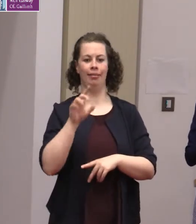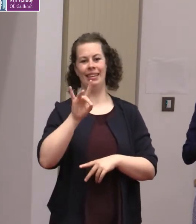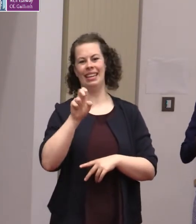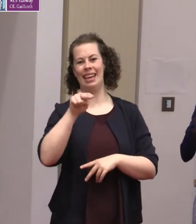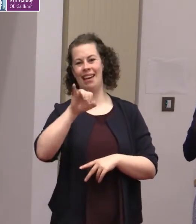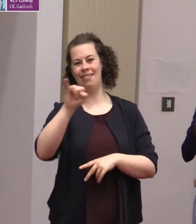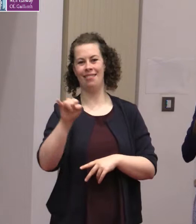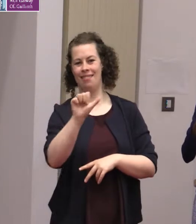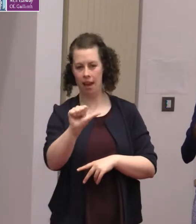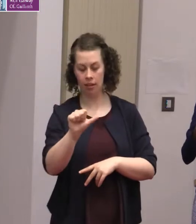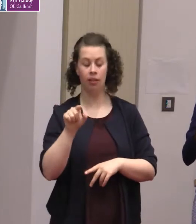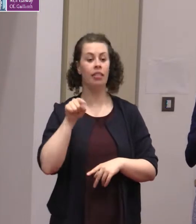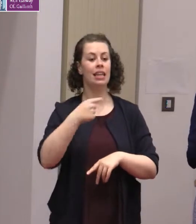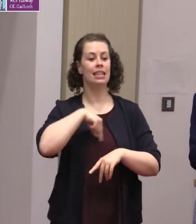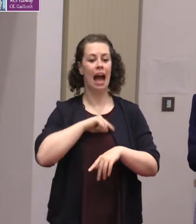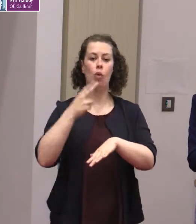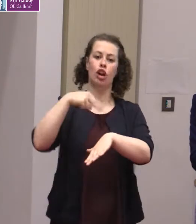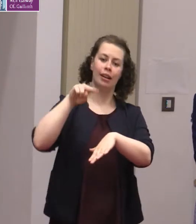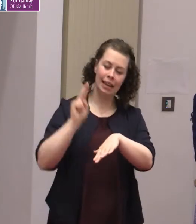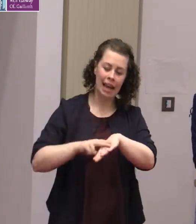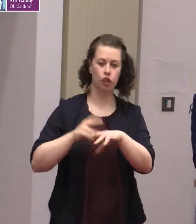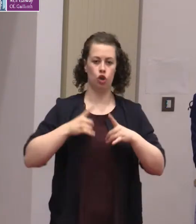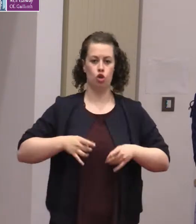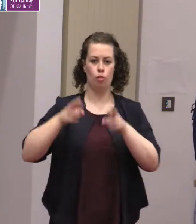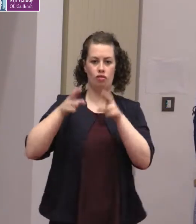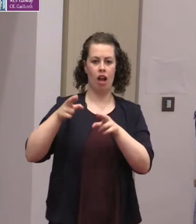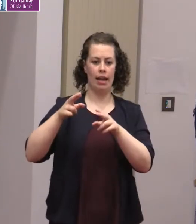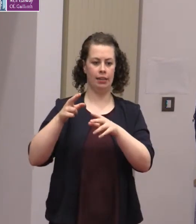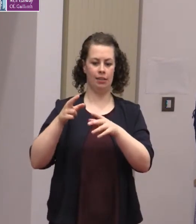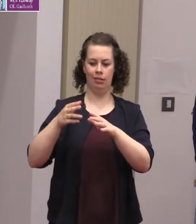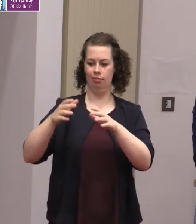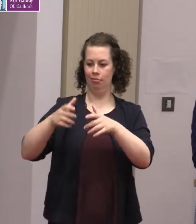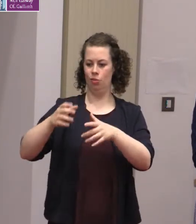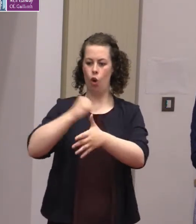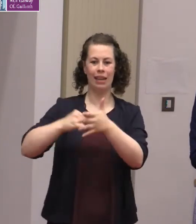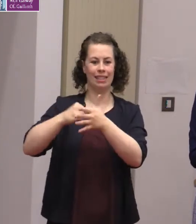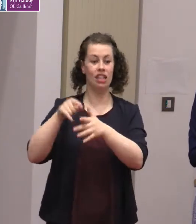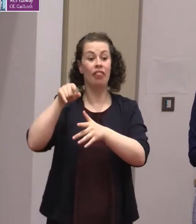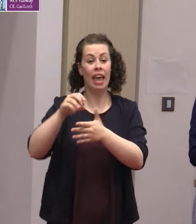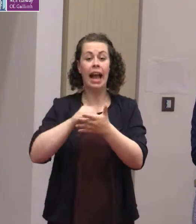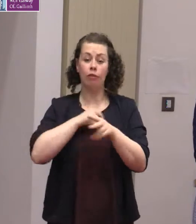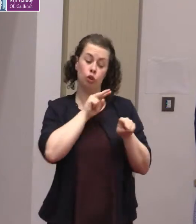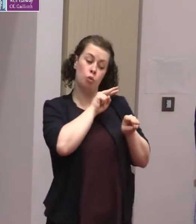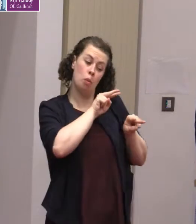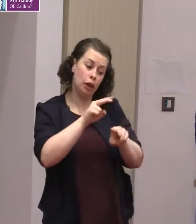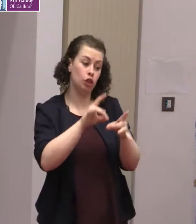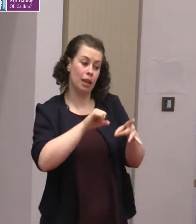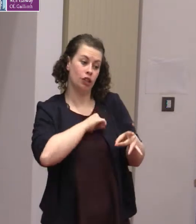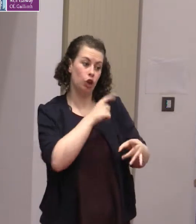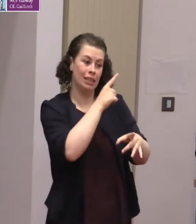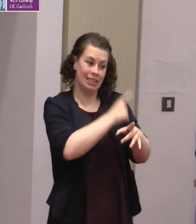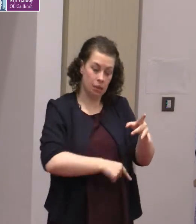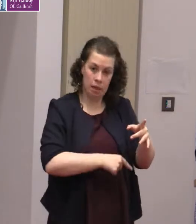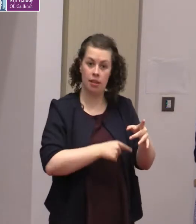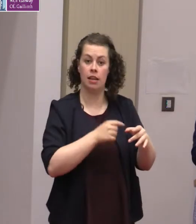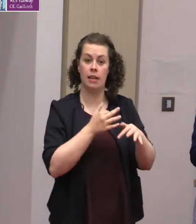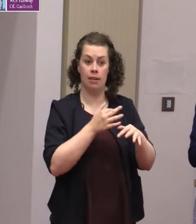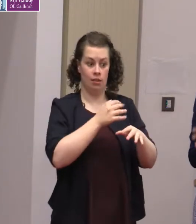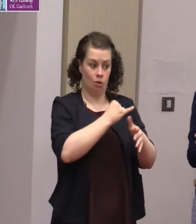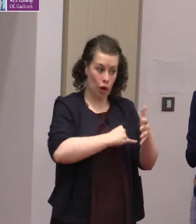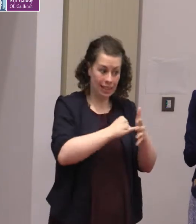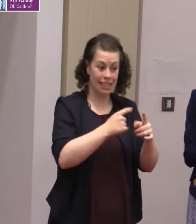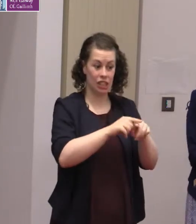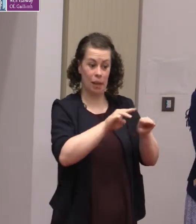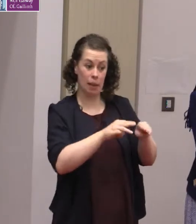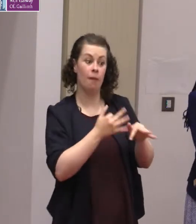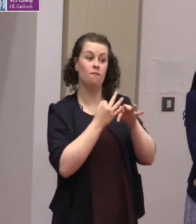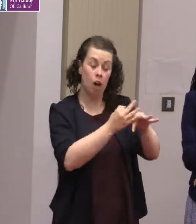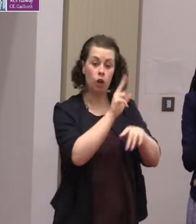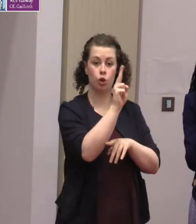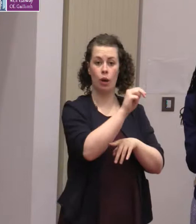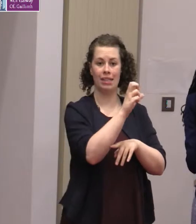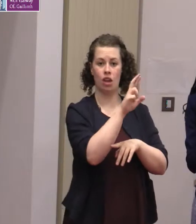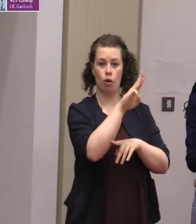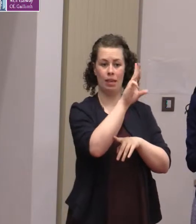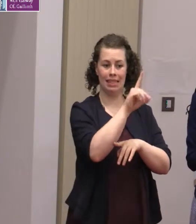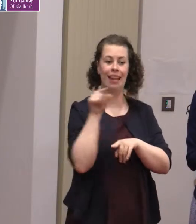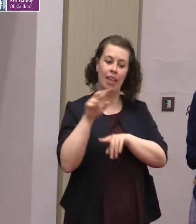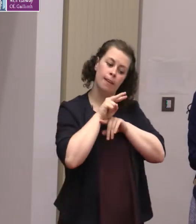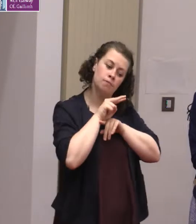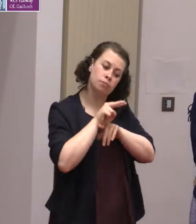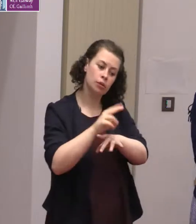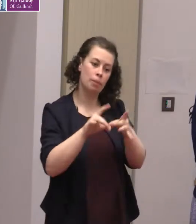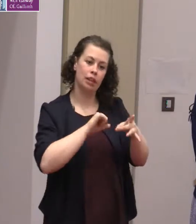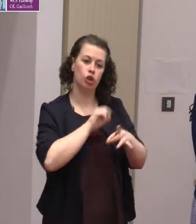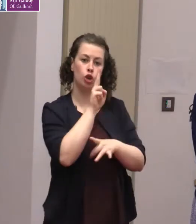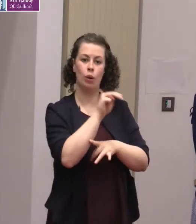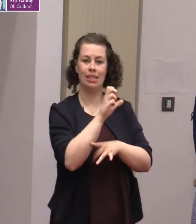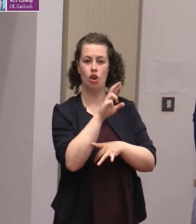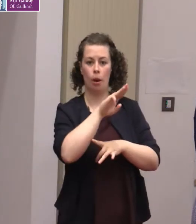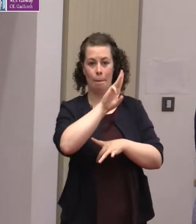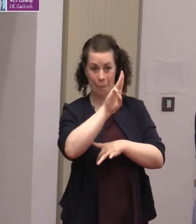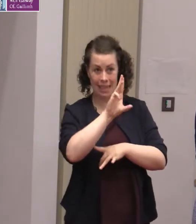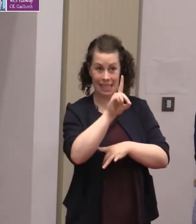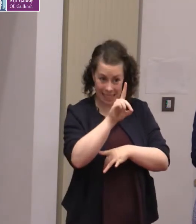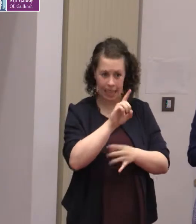It is mandated to monitor – it is the monitoring agency of the convention basically.